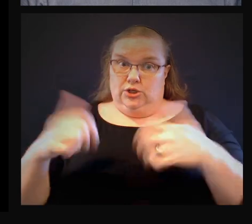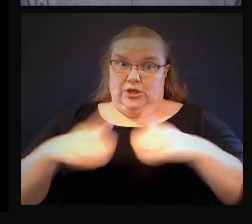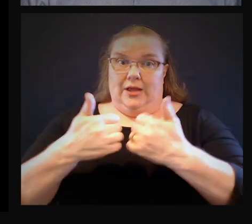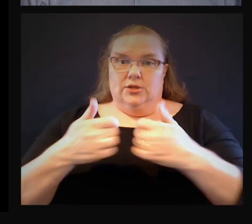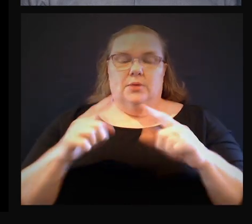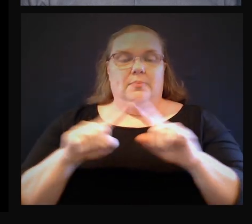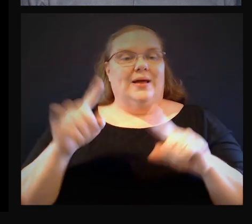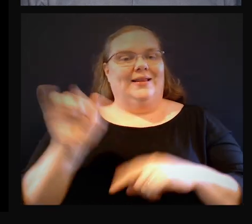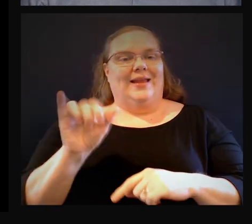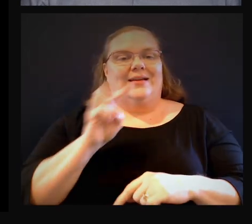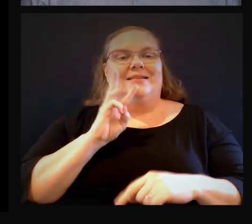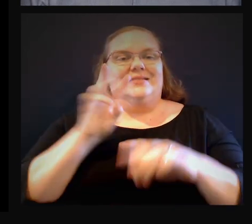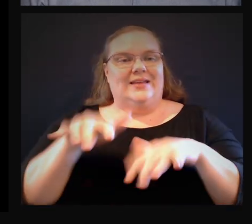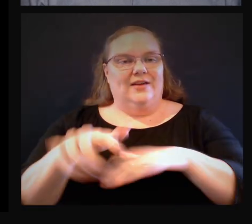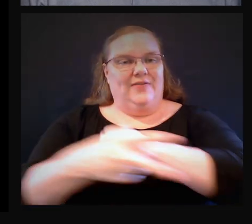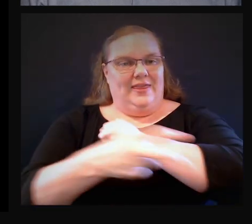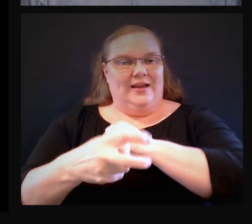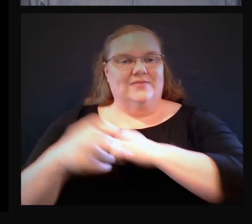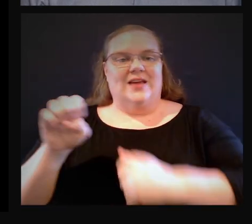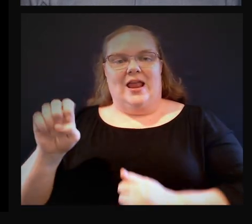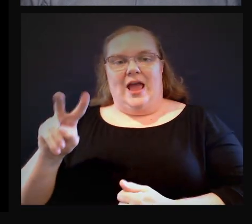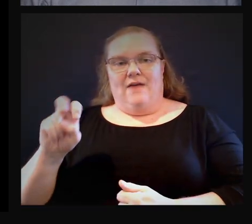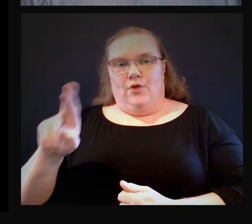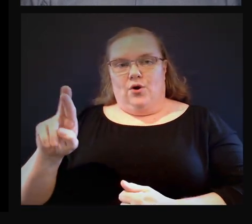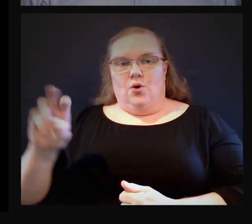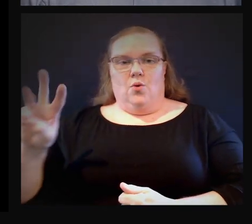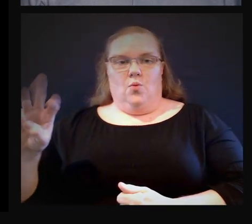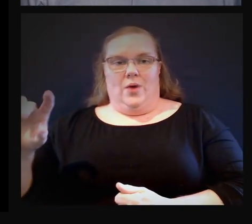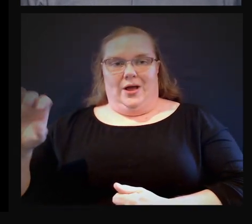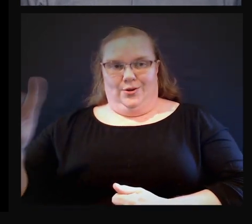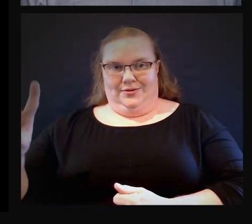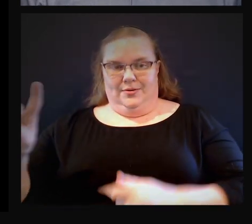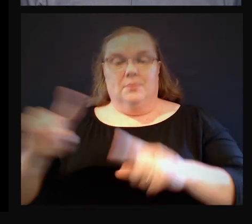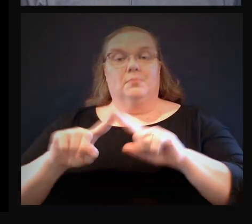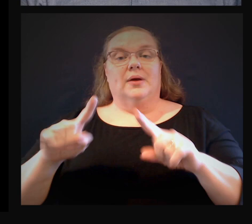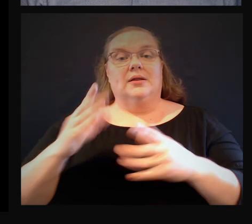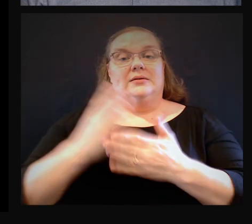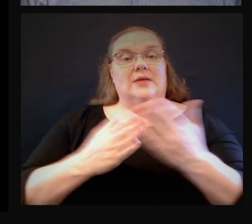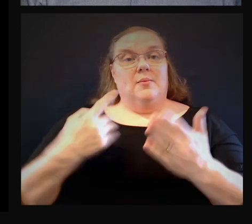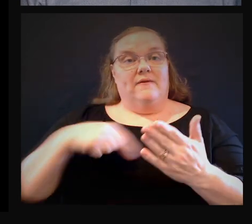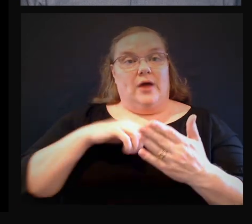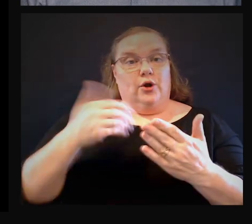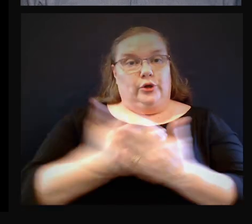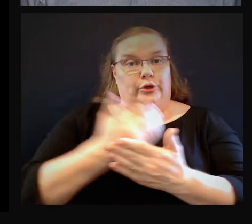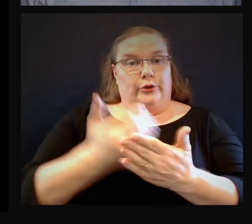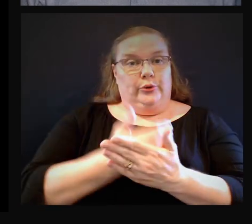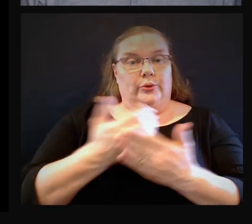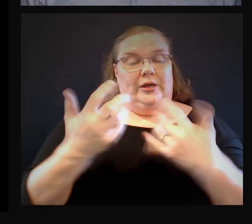like Sea of Thieves and Everwild. Then, I will introduce some of our brand new Unreal Engine integrations